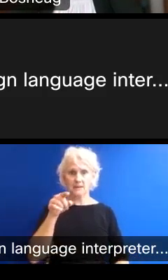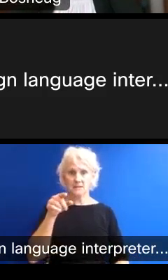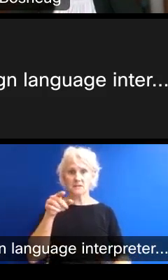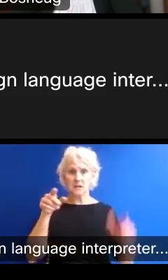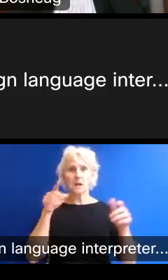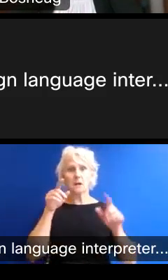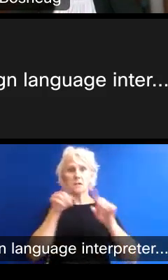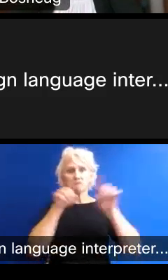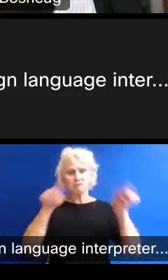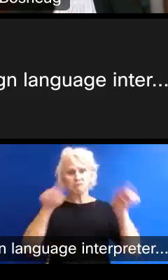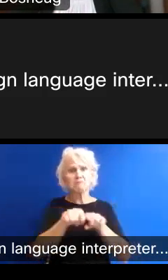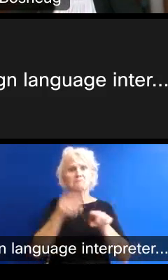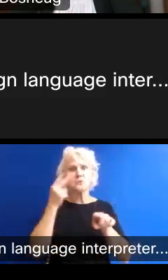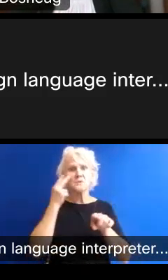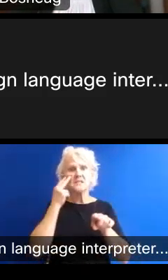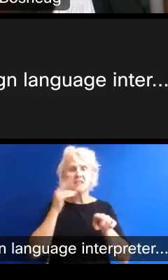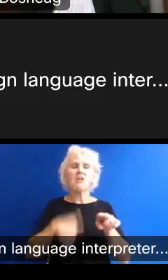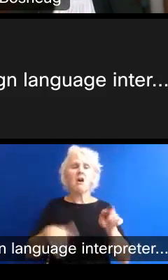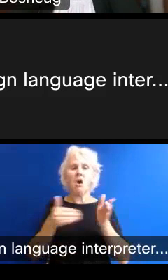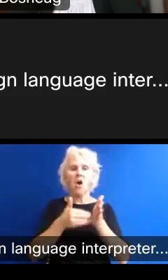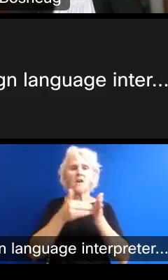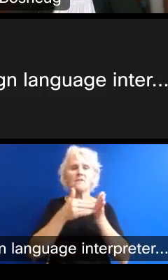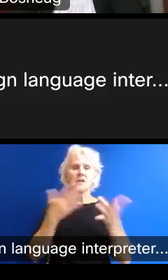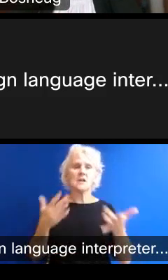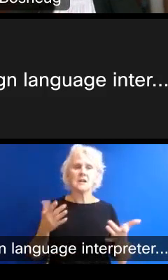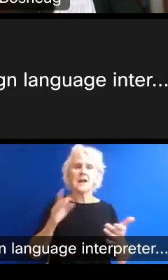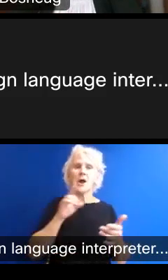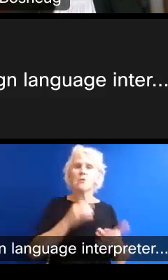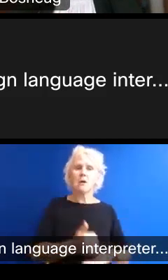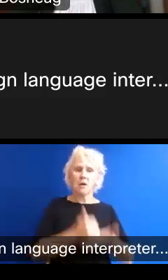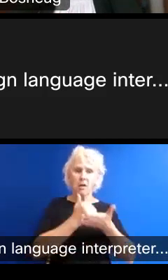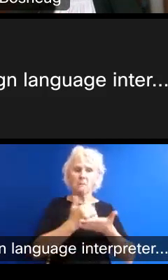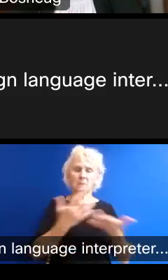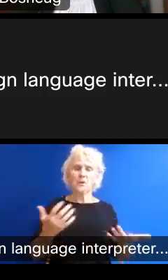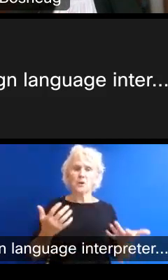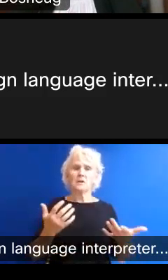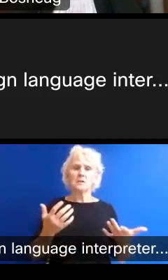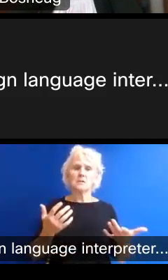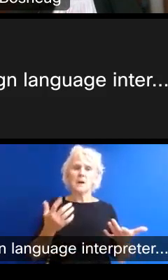in our webinar and it's going to help frame each presenter's information. So,